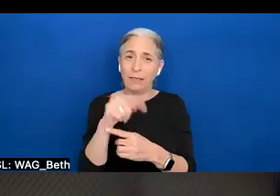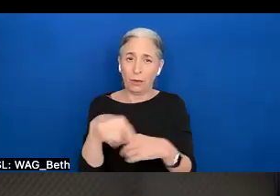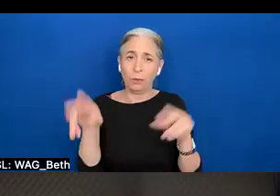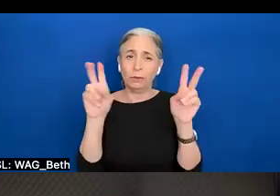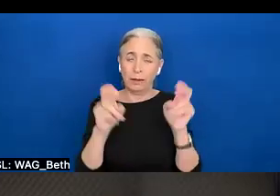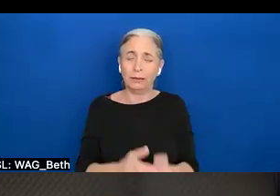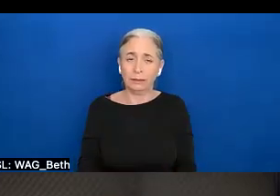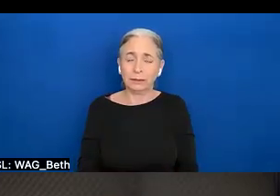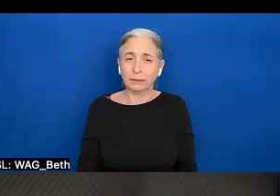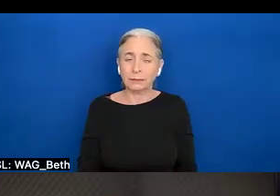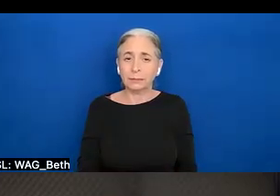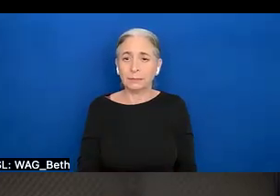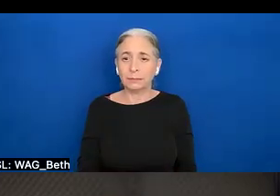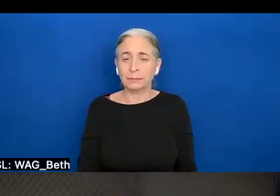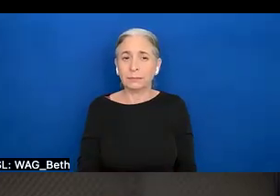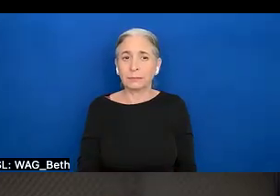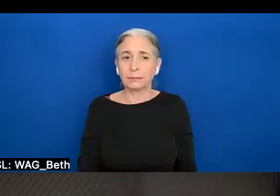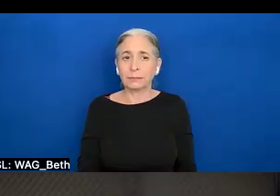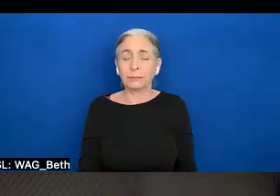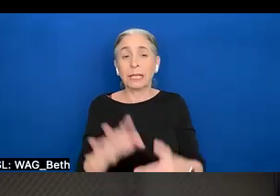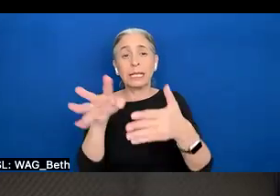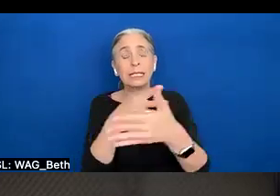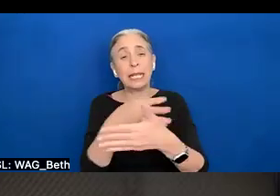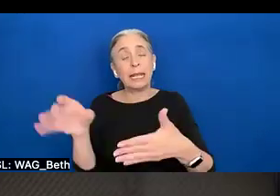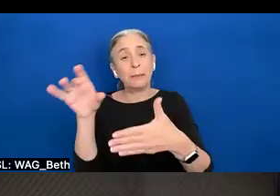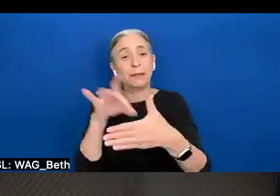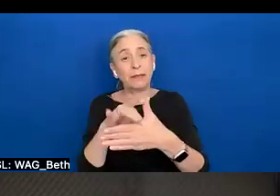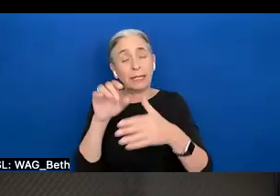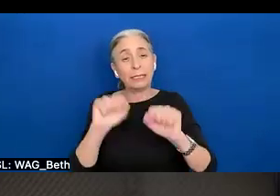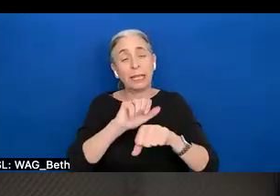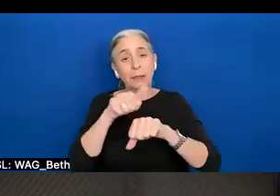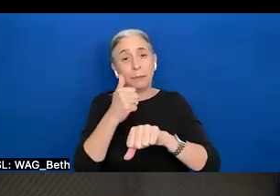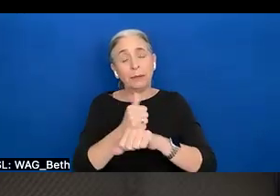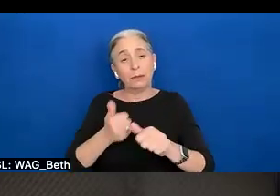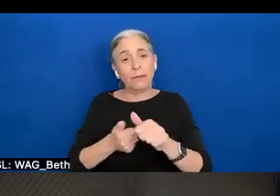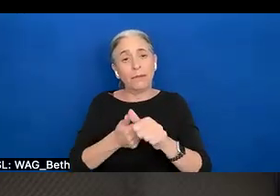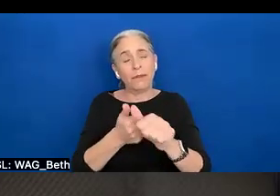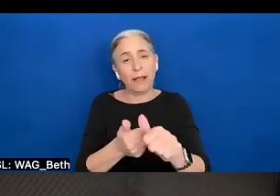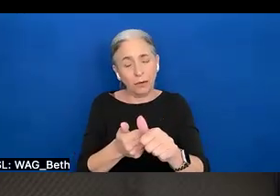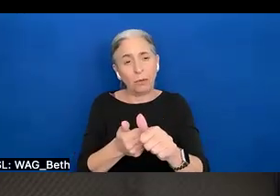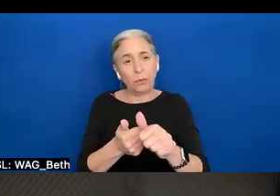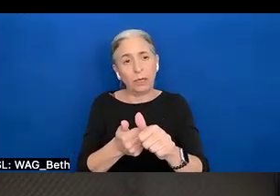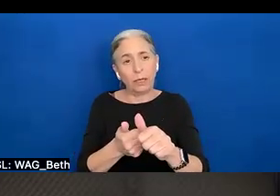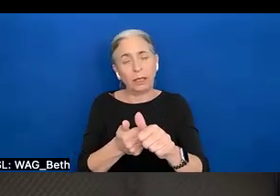format those titles. Well, table of contents can be built following the